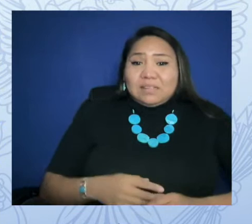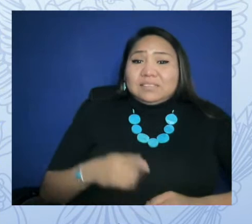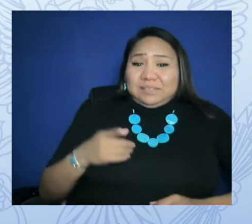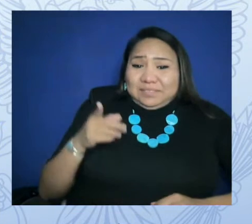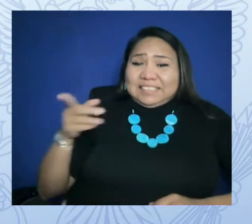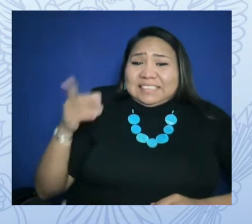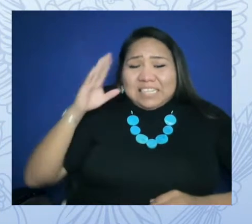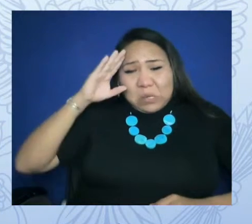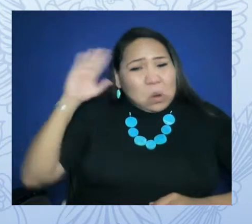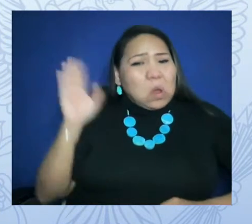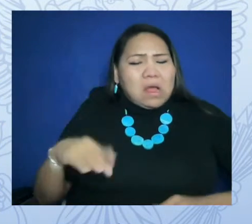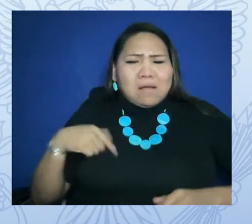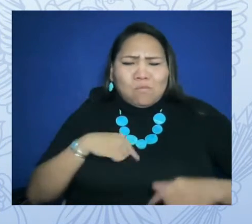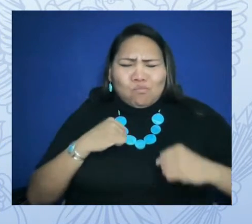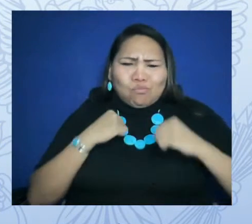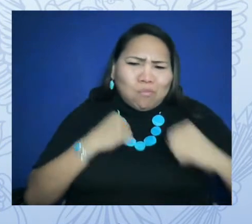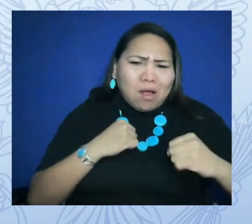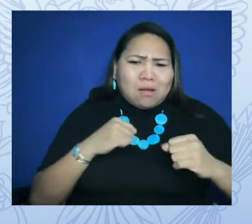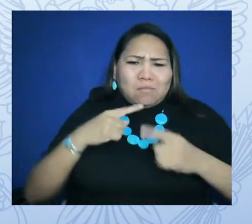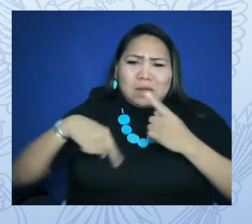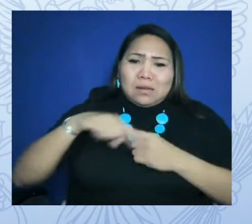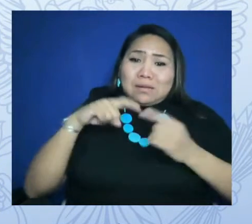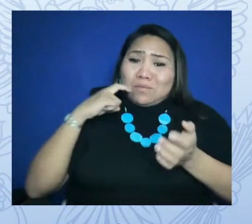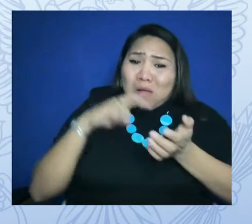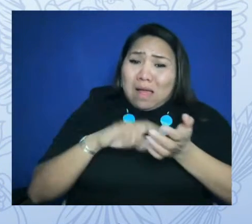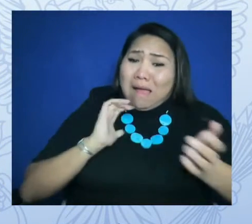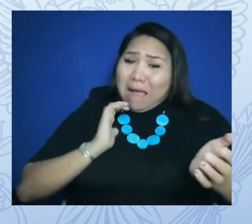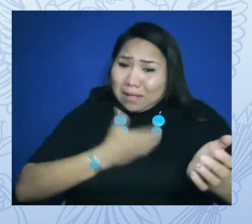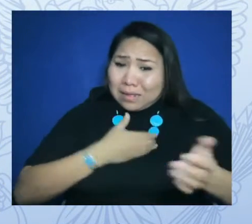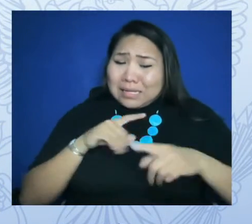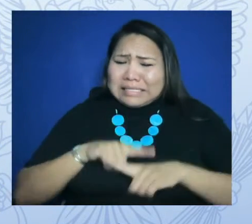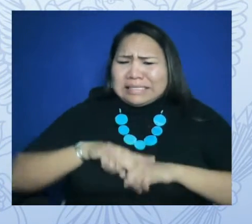that our differences are precious and our similarities infinite.